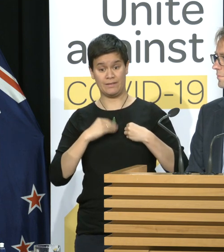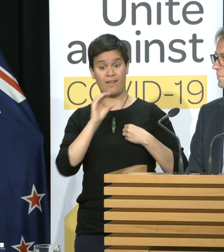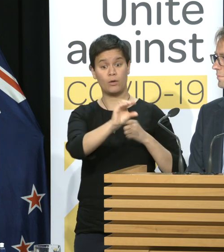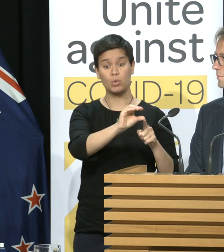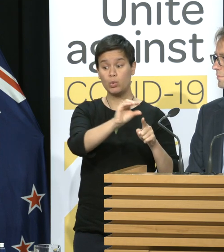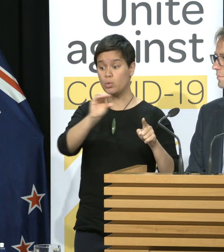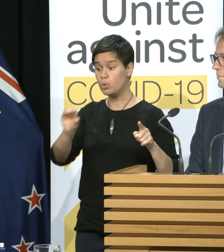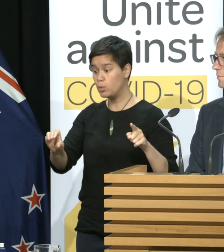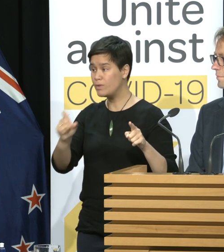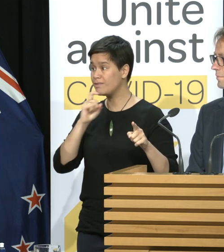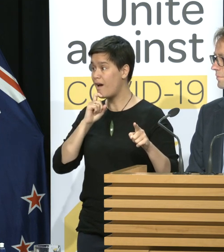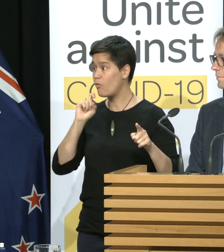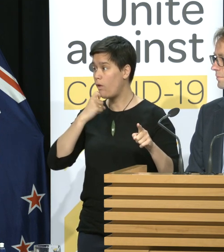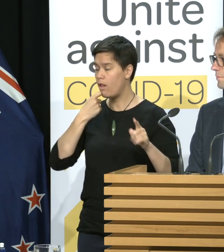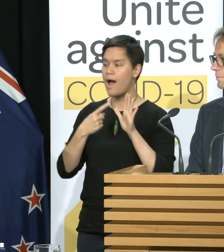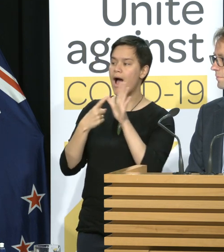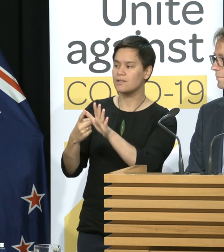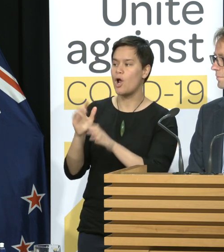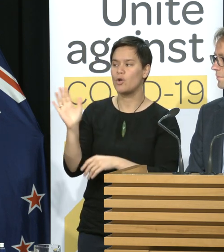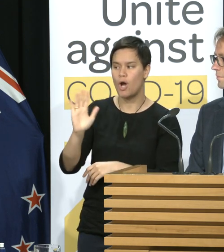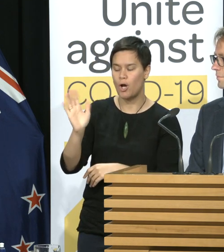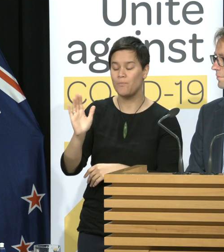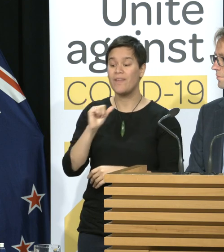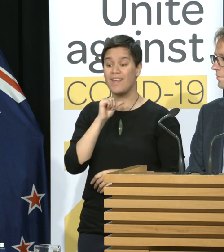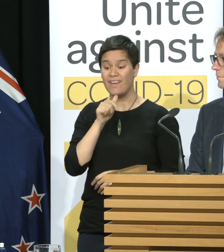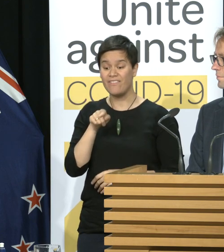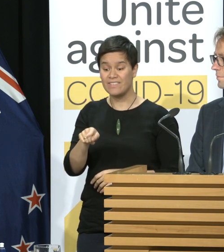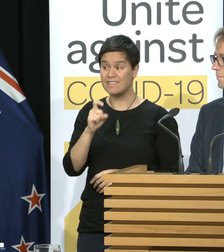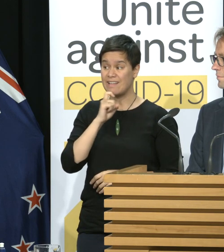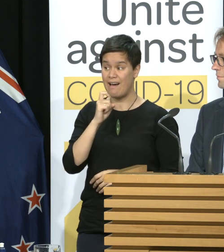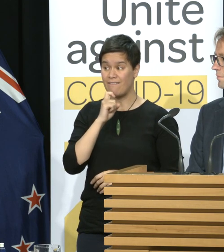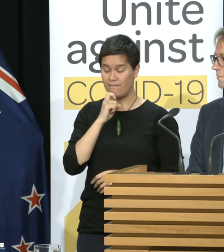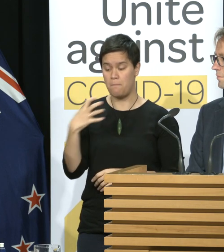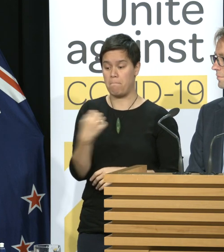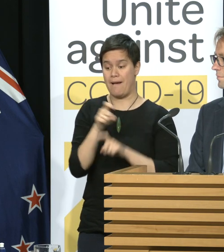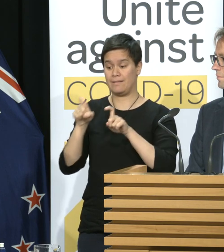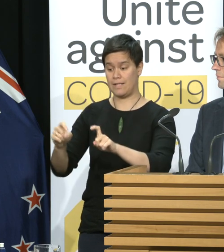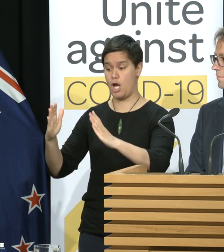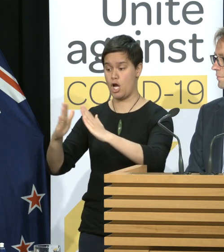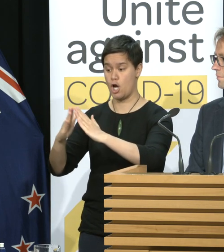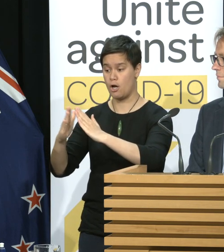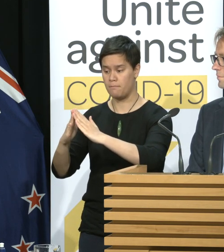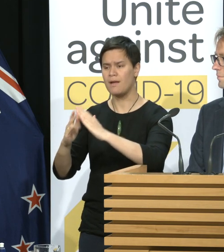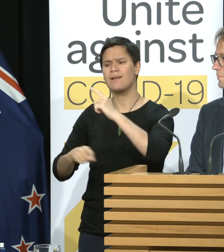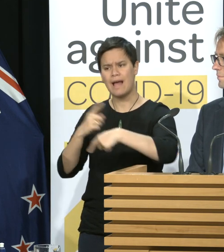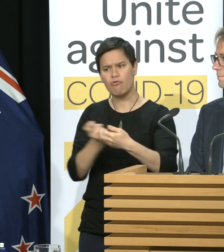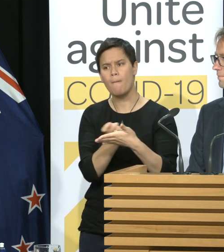So if they're on sick leave-- if they would be working during that period, for example, then they should be paid as if they were working during that period.